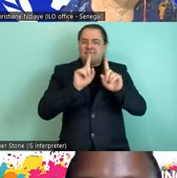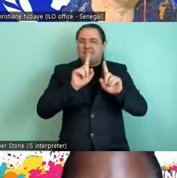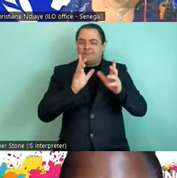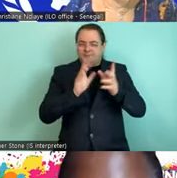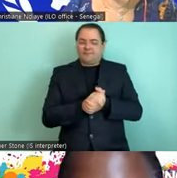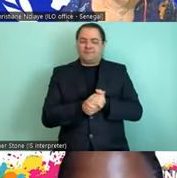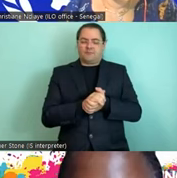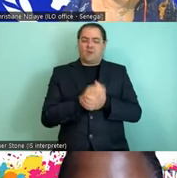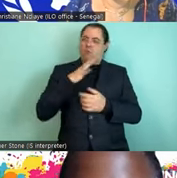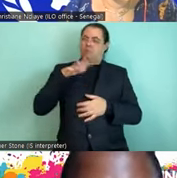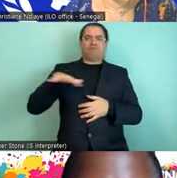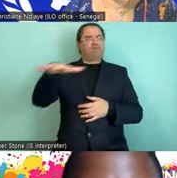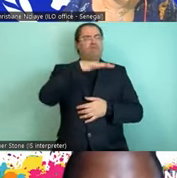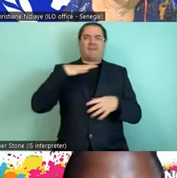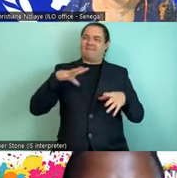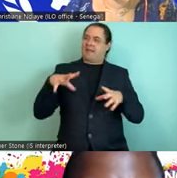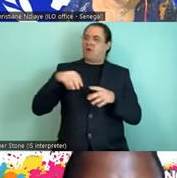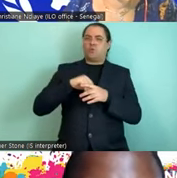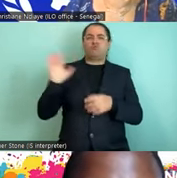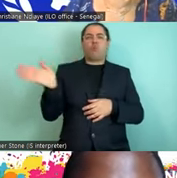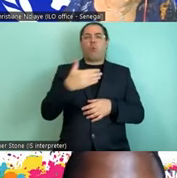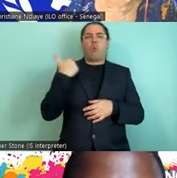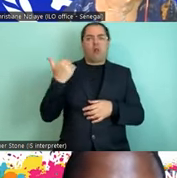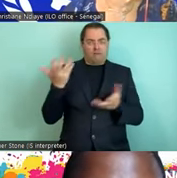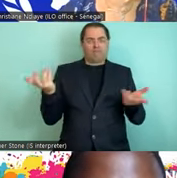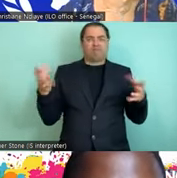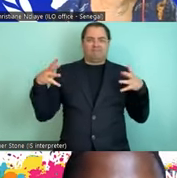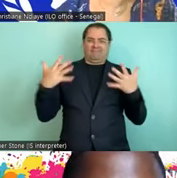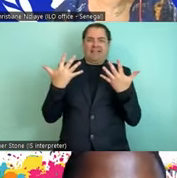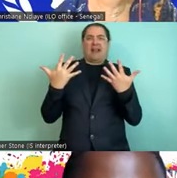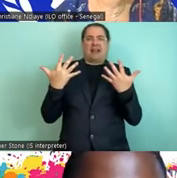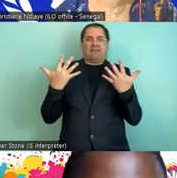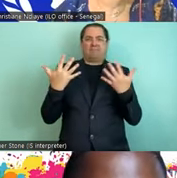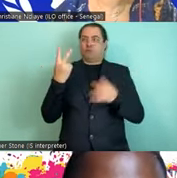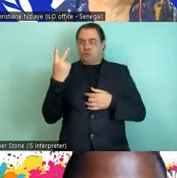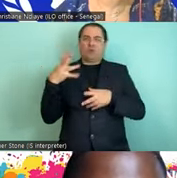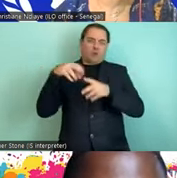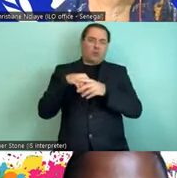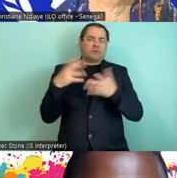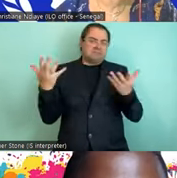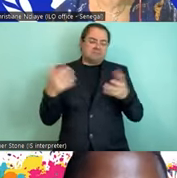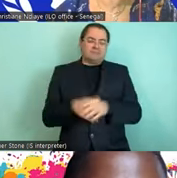inclusive workplace for interns with hearing impairments, and as a result of all these